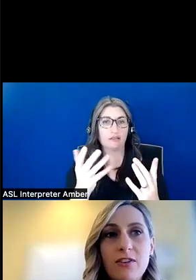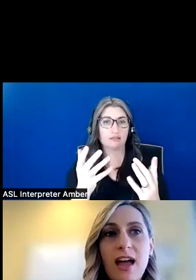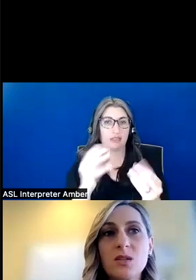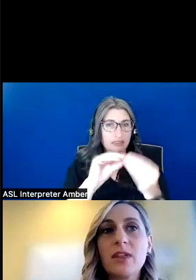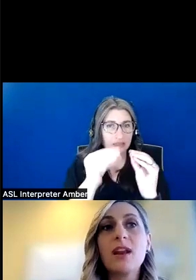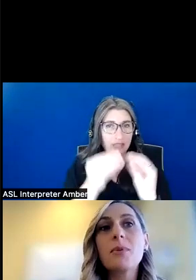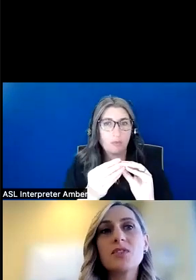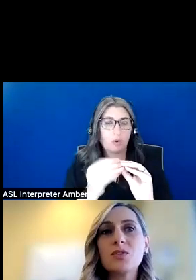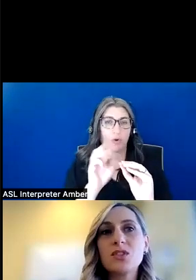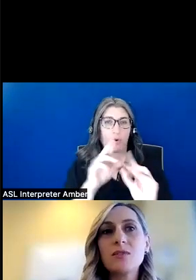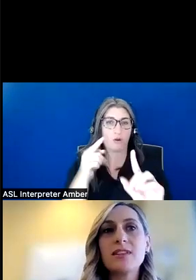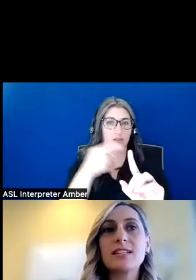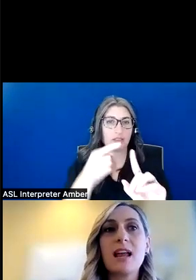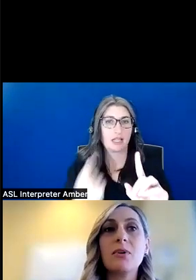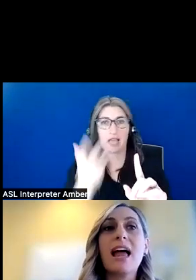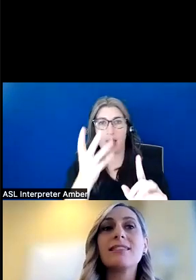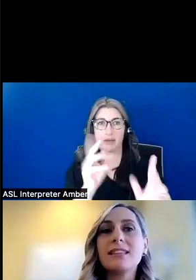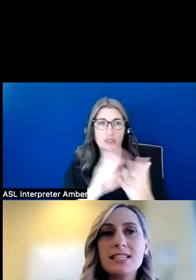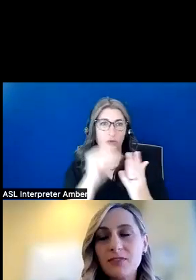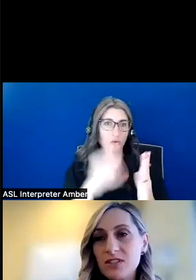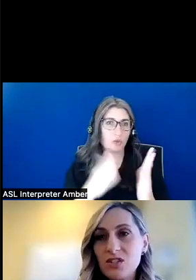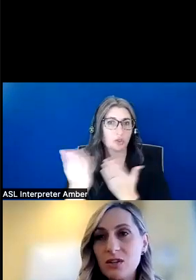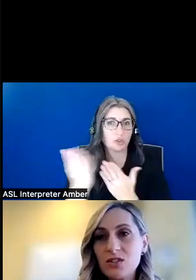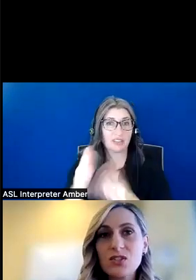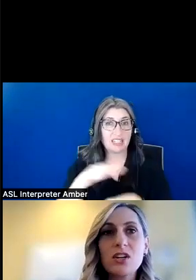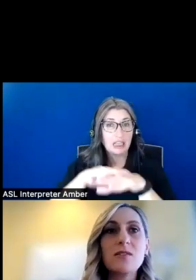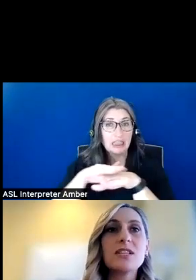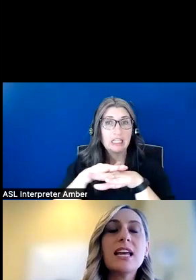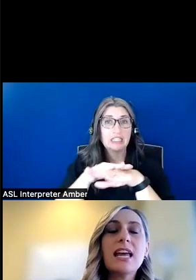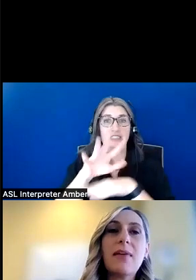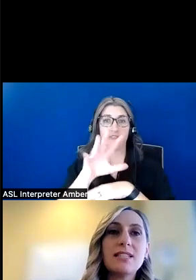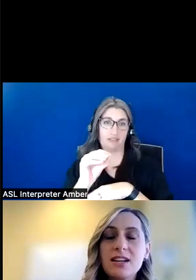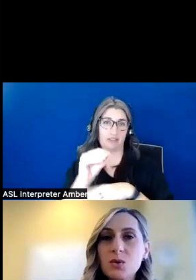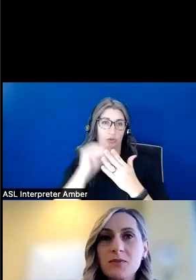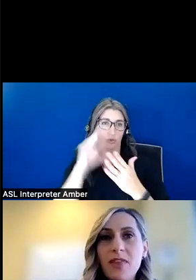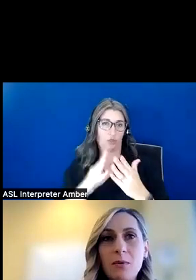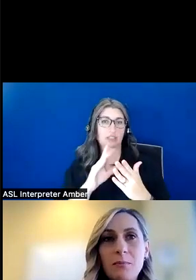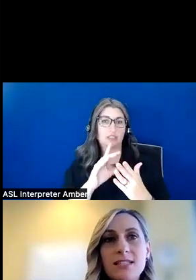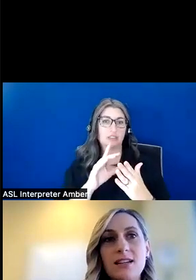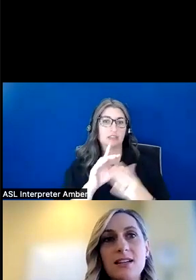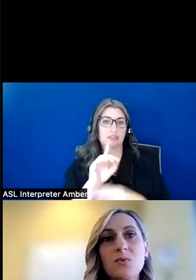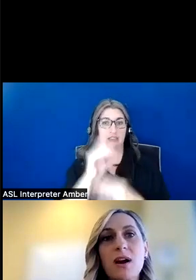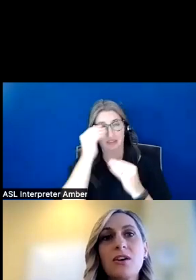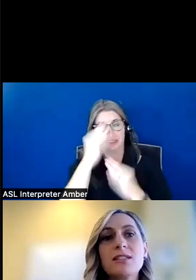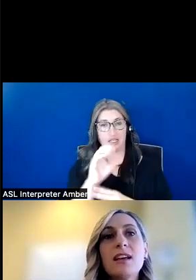for that? The number of students served in this example—at least 50 students are served, and the data source for that would be attendance records.